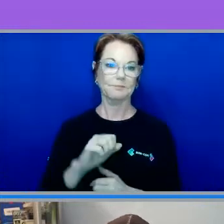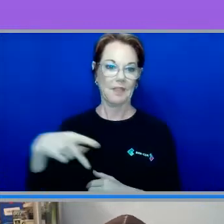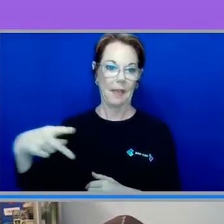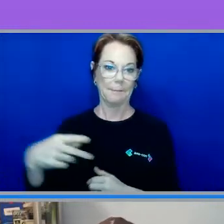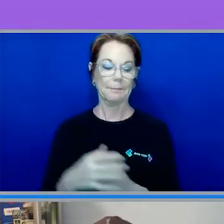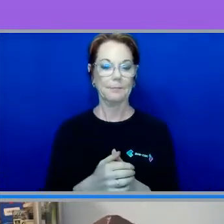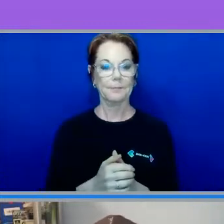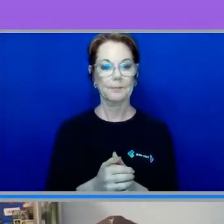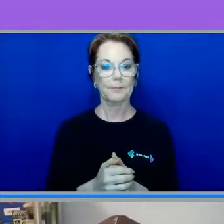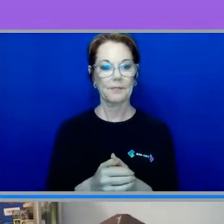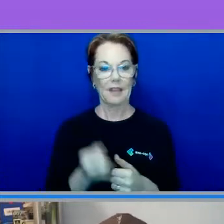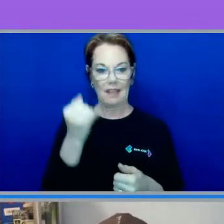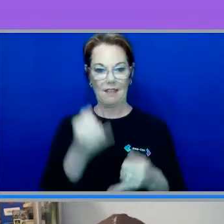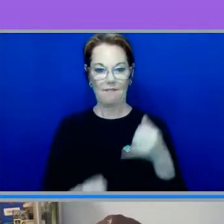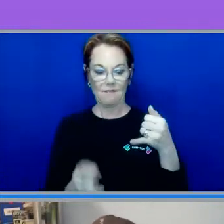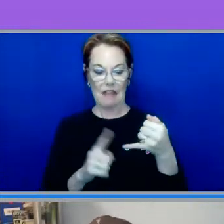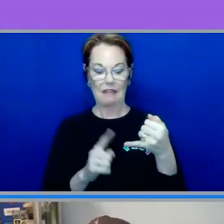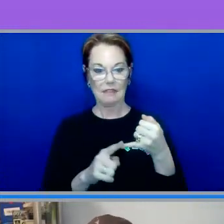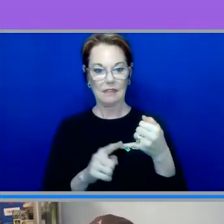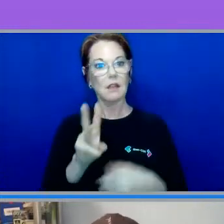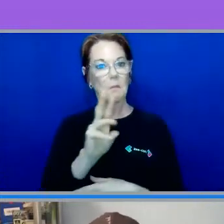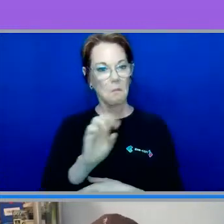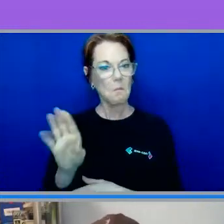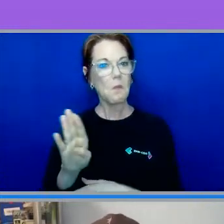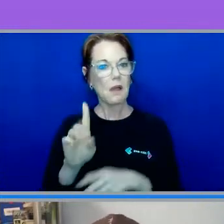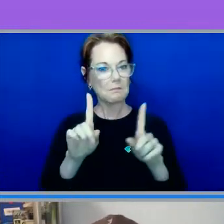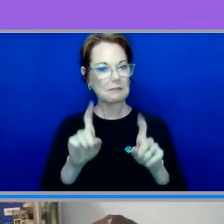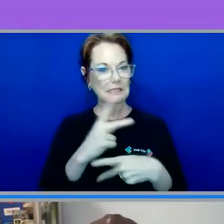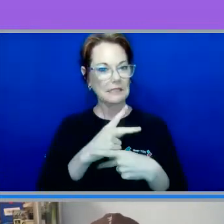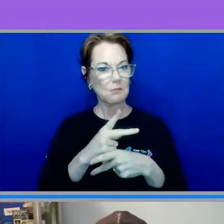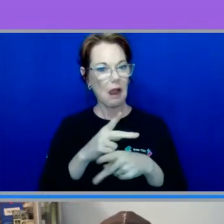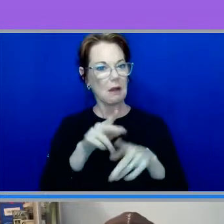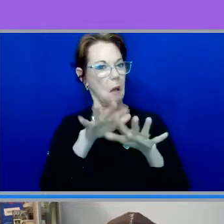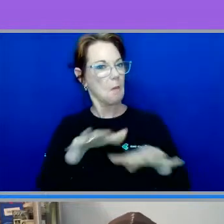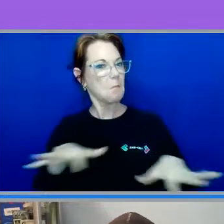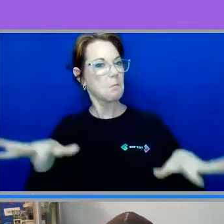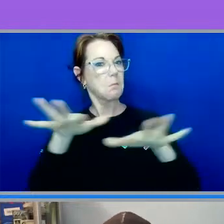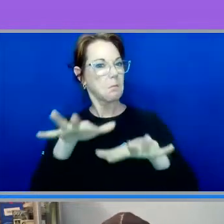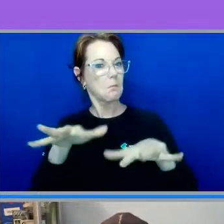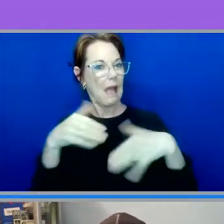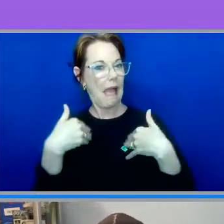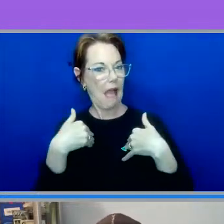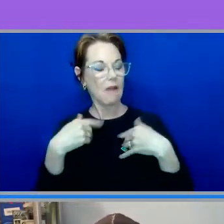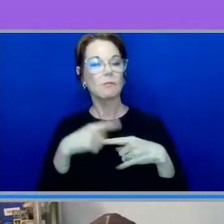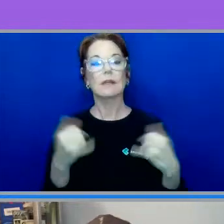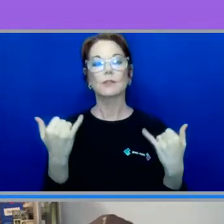Finally, there are other web accessibility testing products